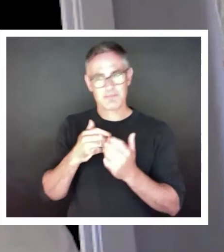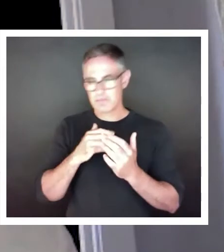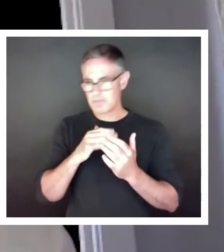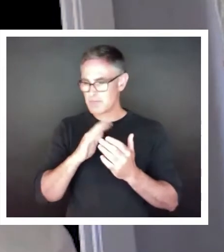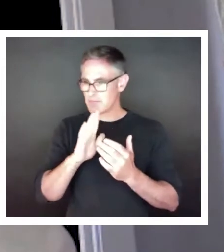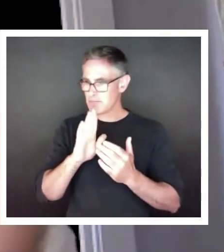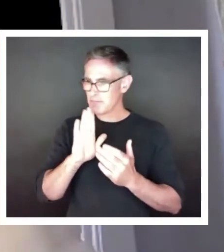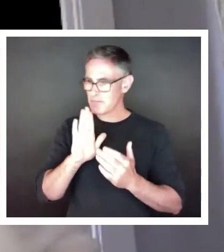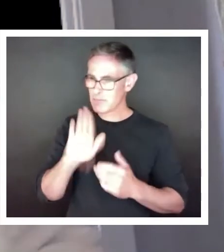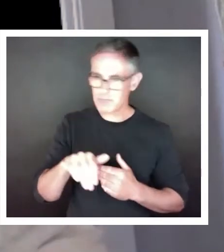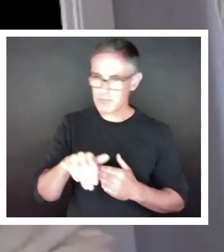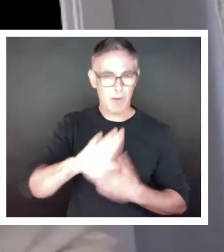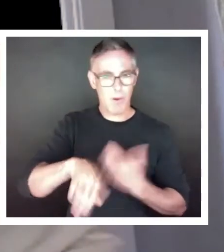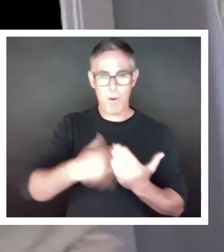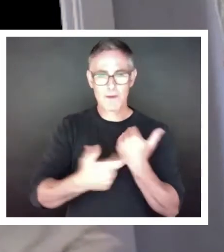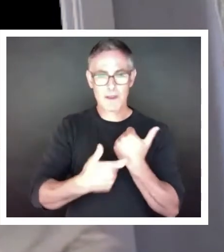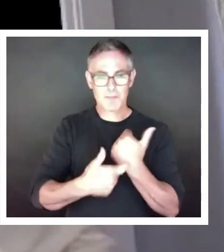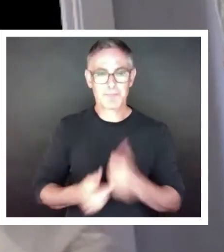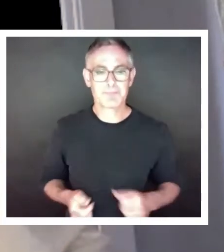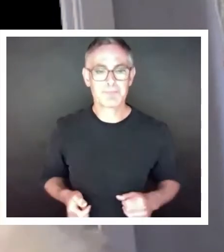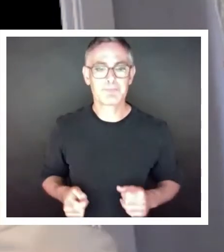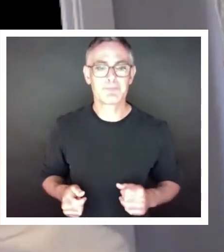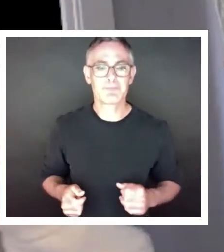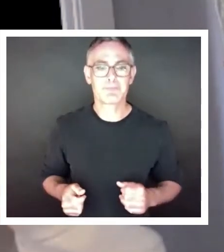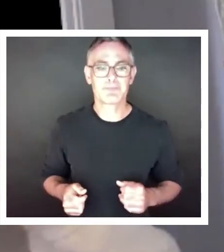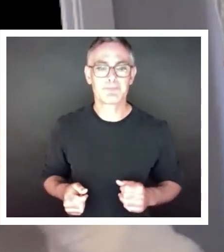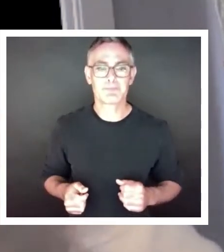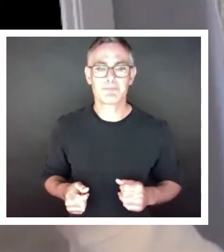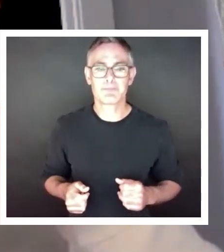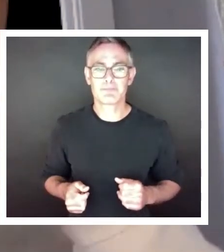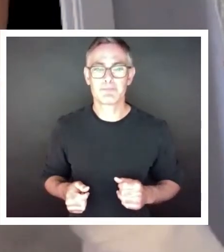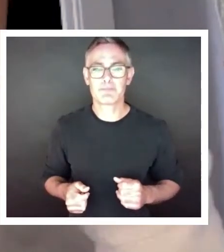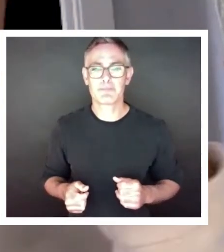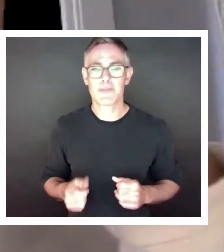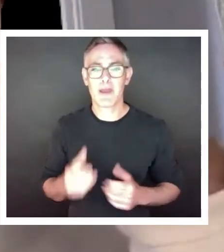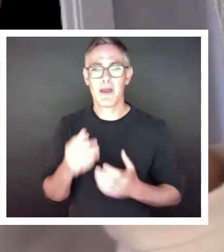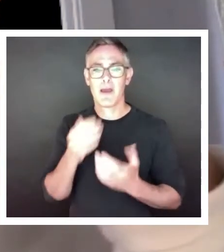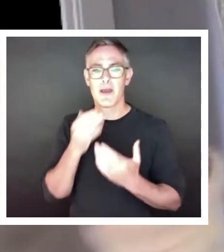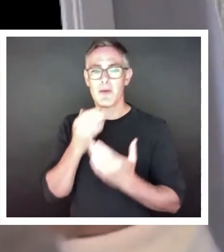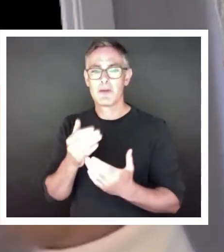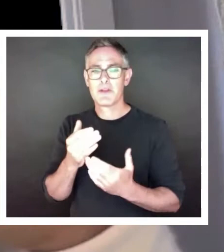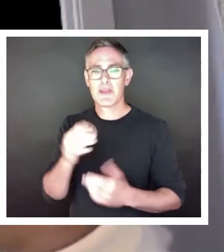I'd like to thank (mumble) to mom first courage development